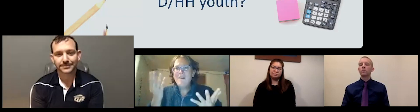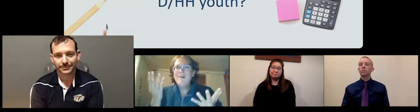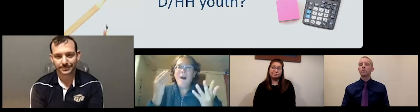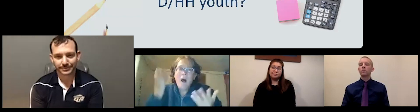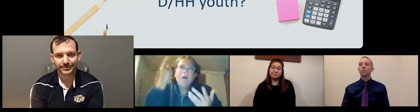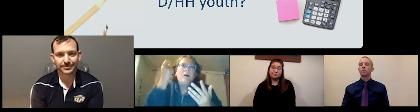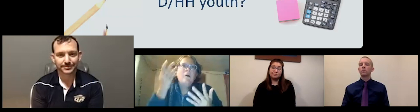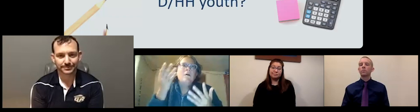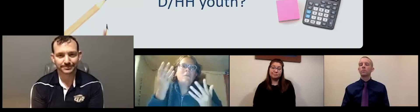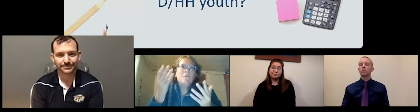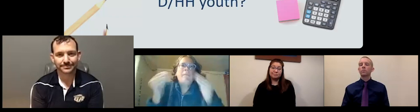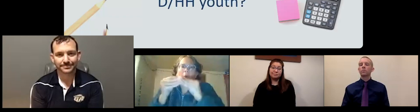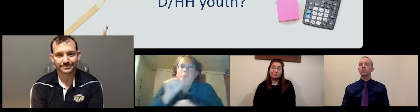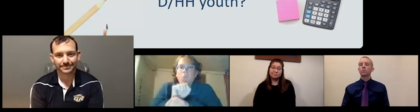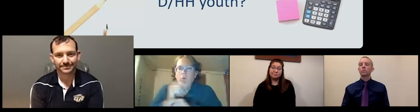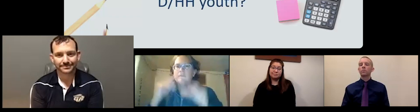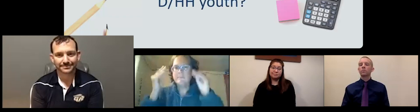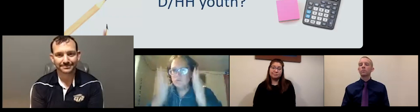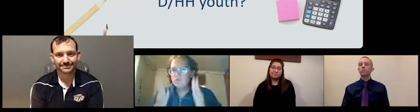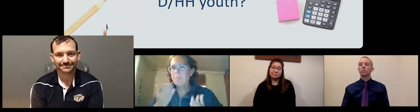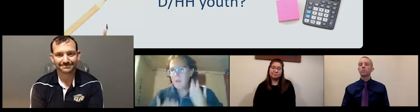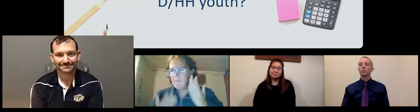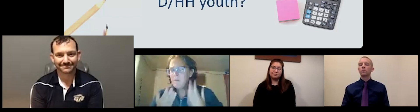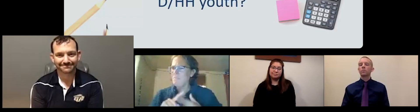It might be more work for teachers, but